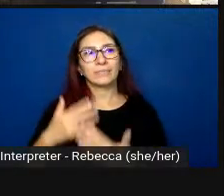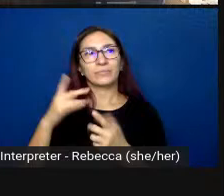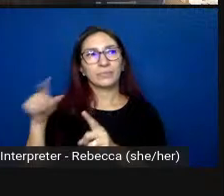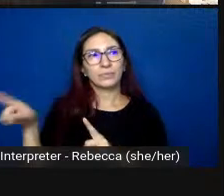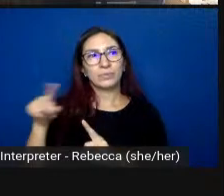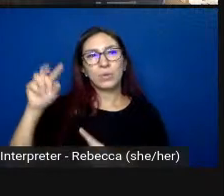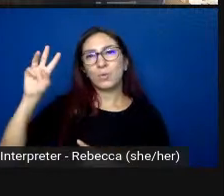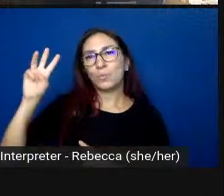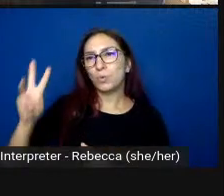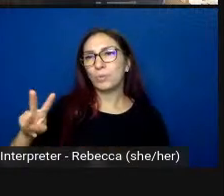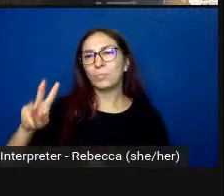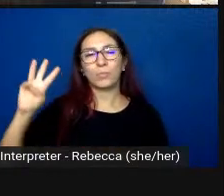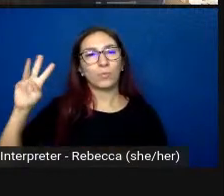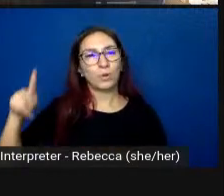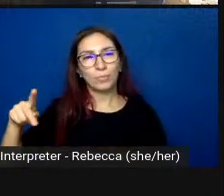And thank you for the community.